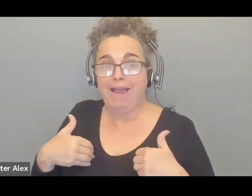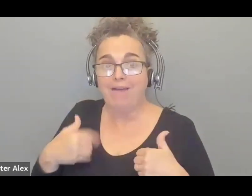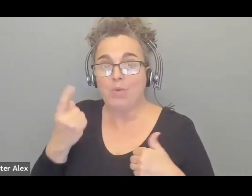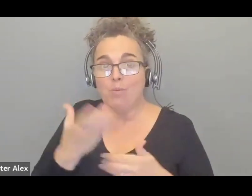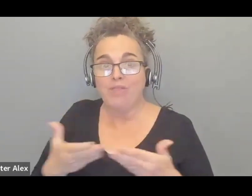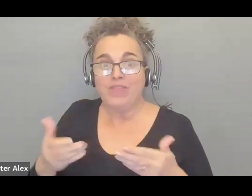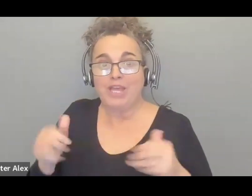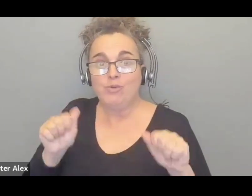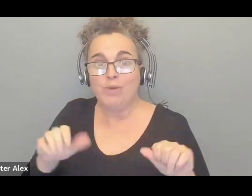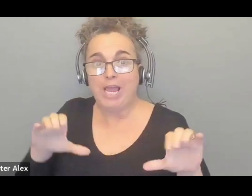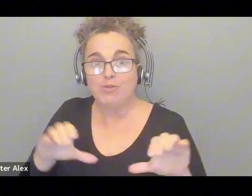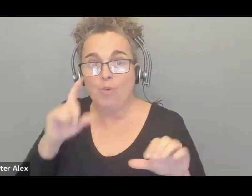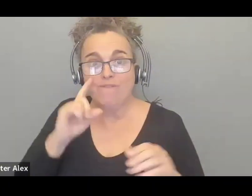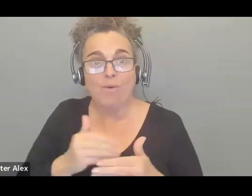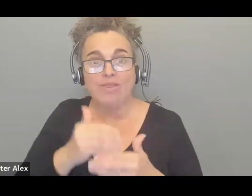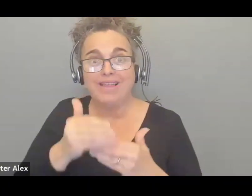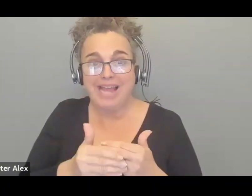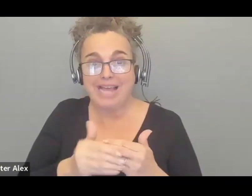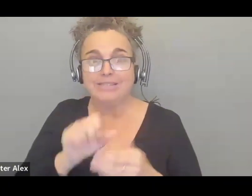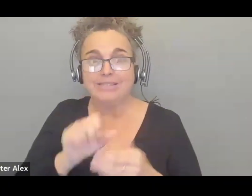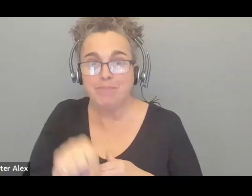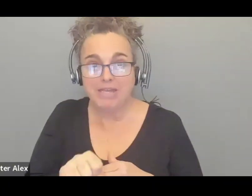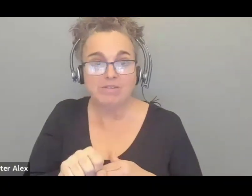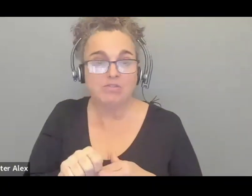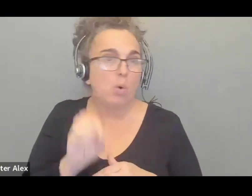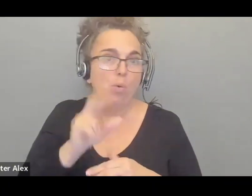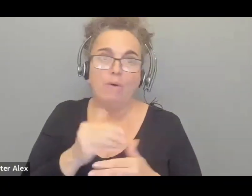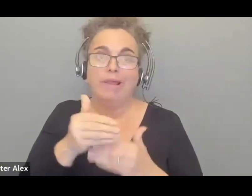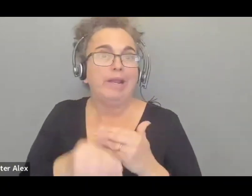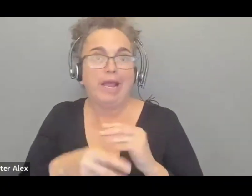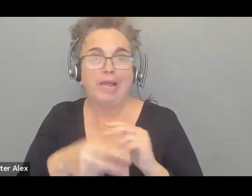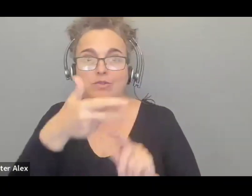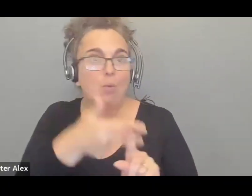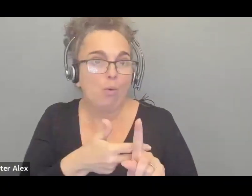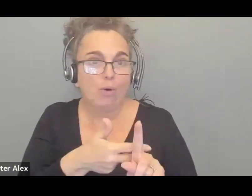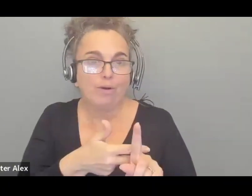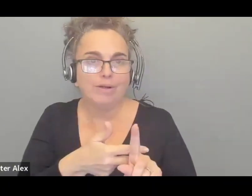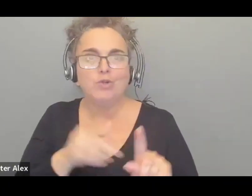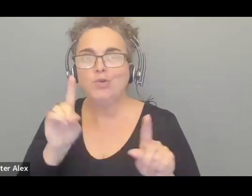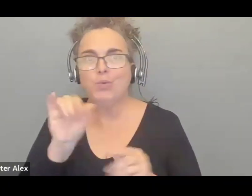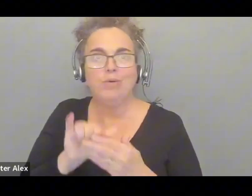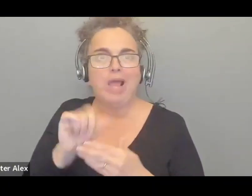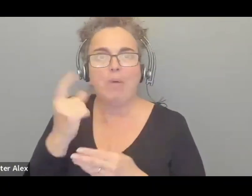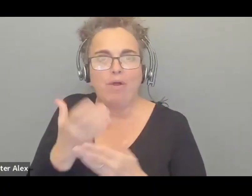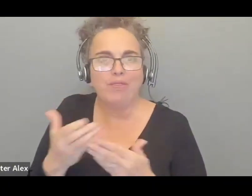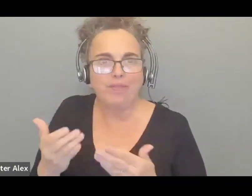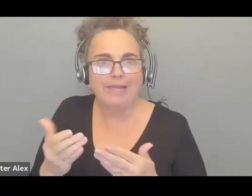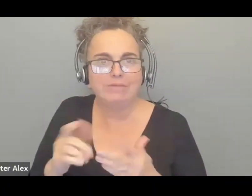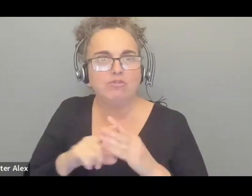could do for this next semester or this next quarter. Do that one thing, start there.